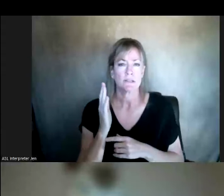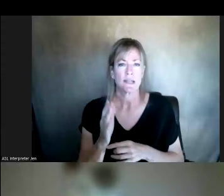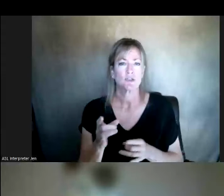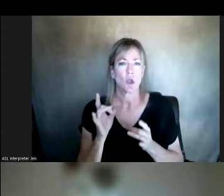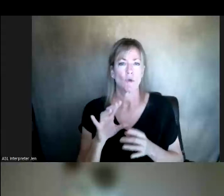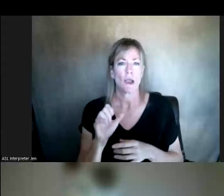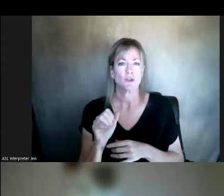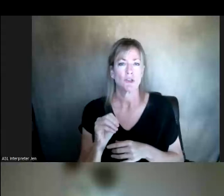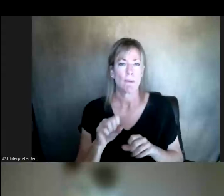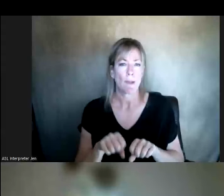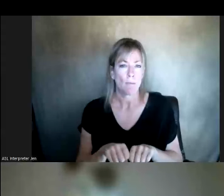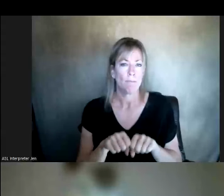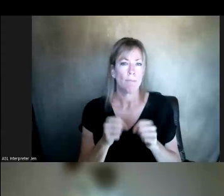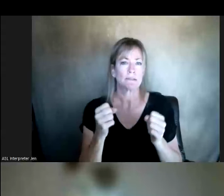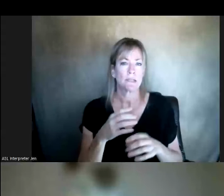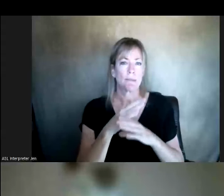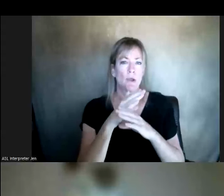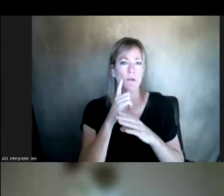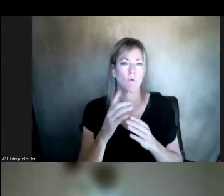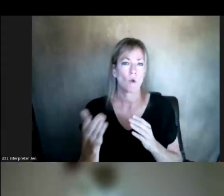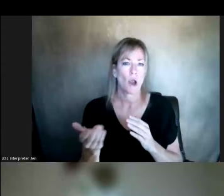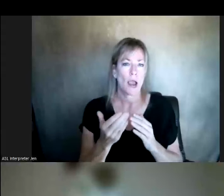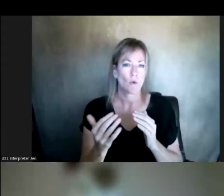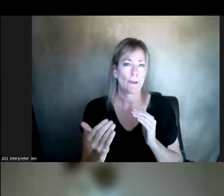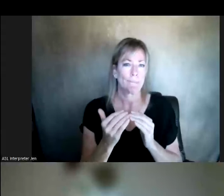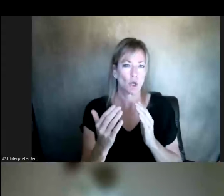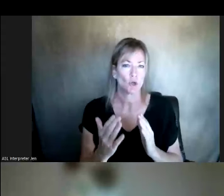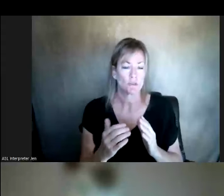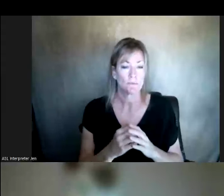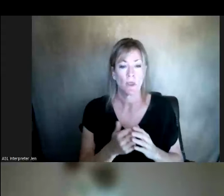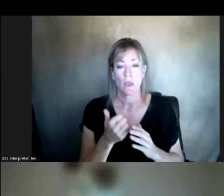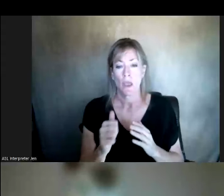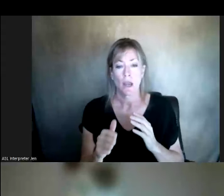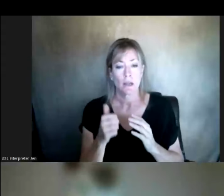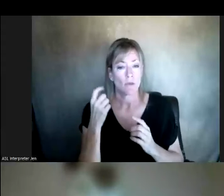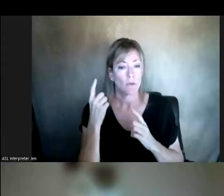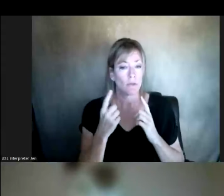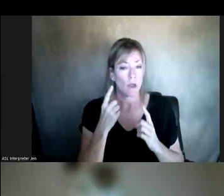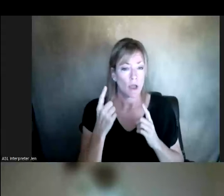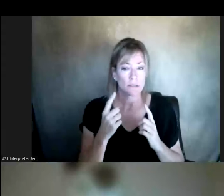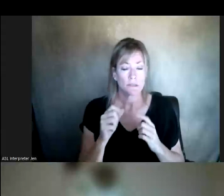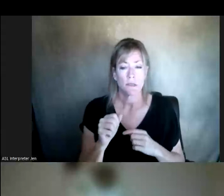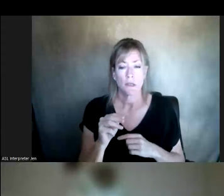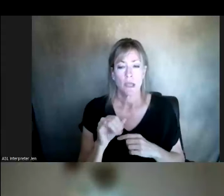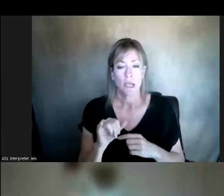BARRIERS TO HIRING PEERS. ANY OTHER THOUGHTS ON THE WORK THAT